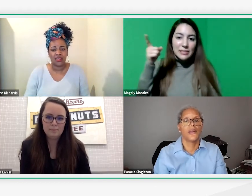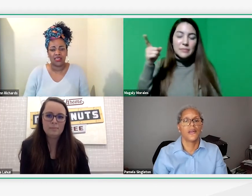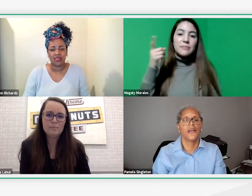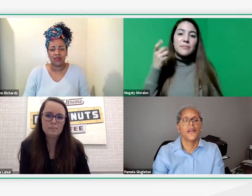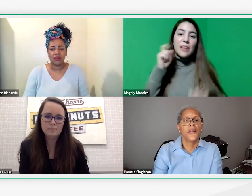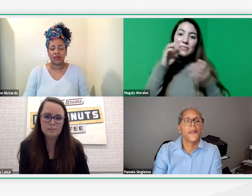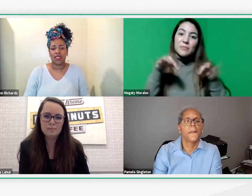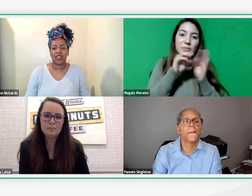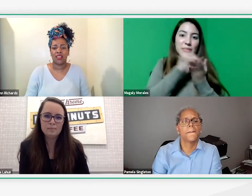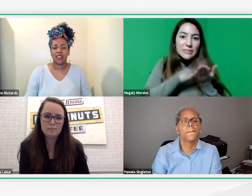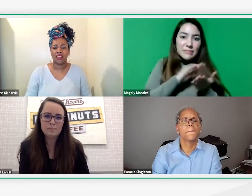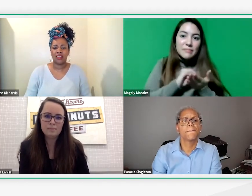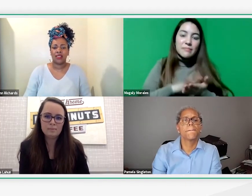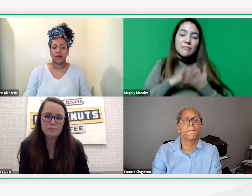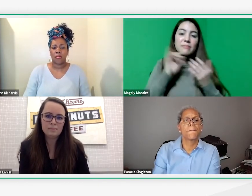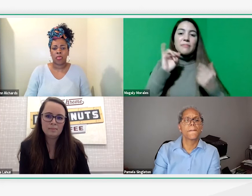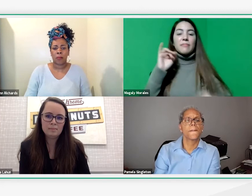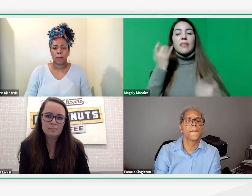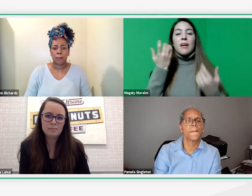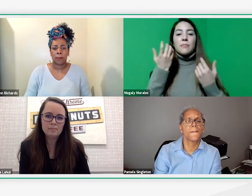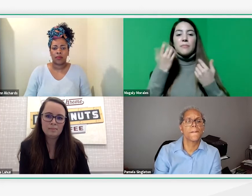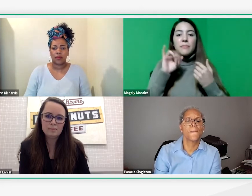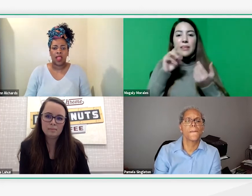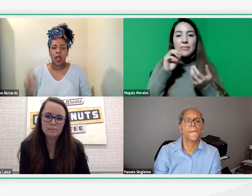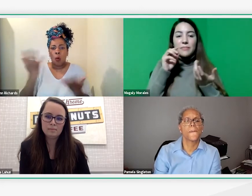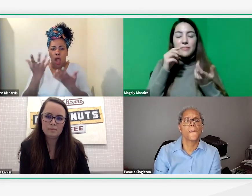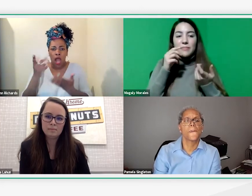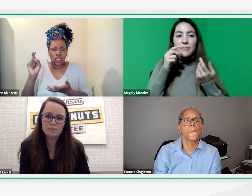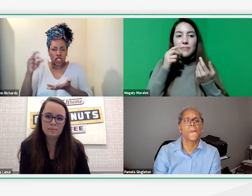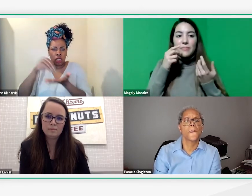but they owe a lot of taxes to the government. So it's important to track your expenses.